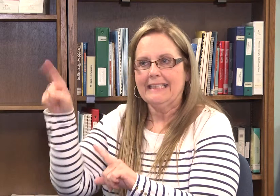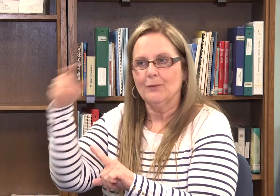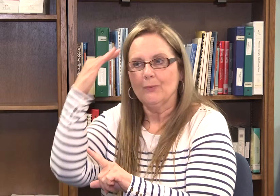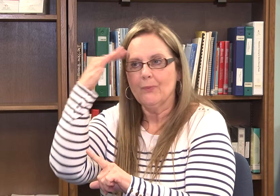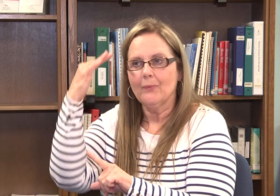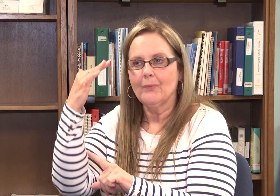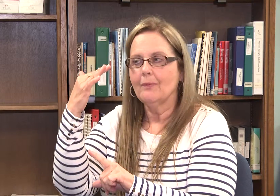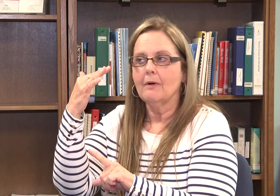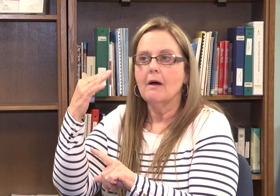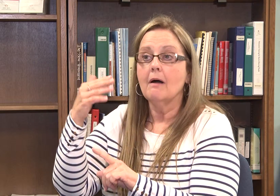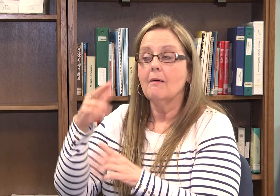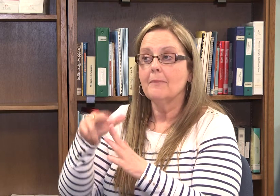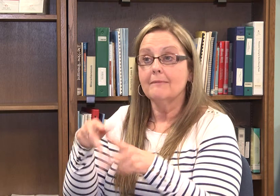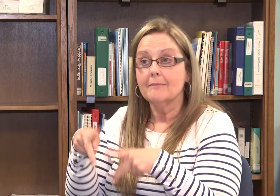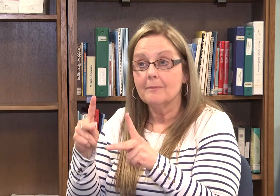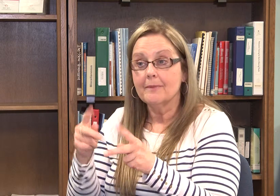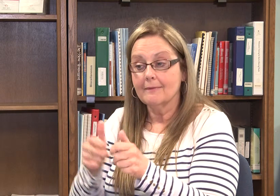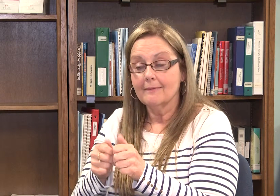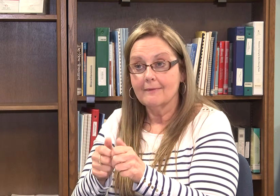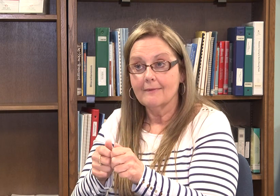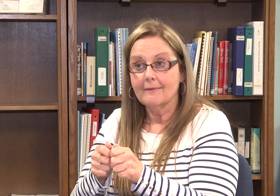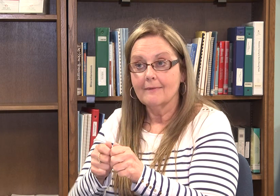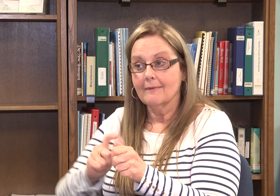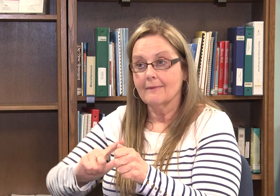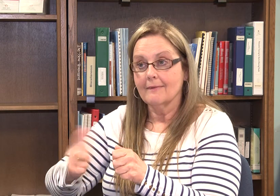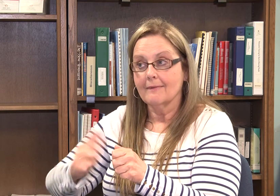"Well, can I get your phone number" so they have to realizes I'm not going be